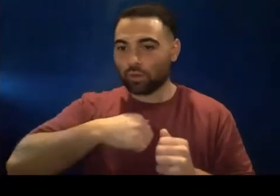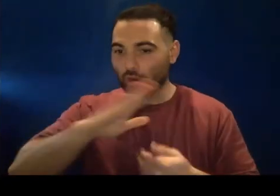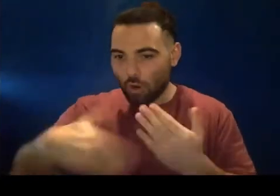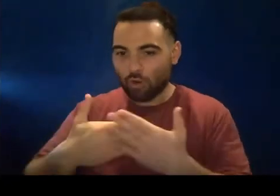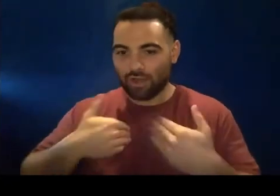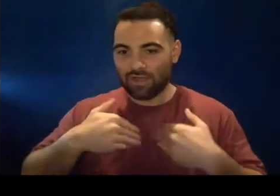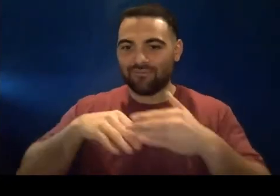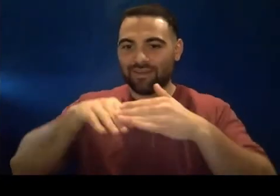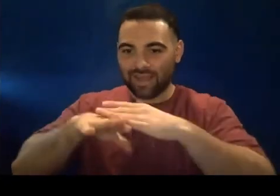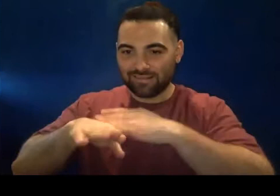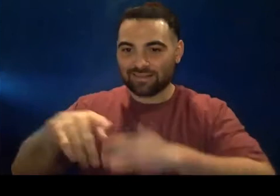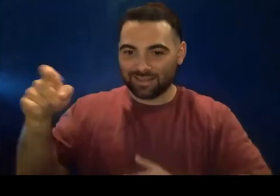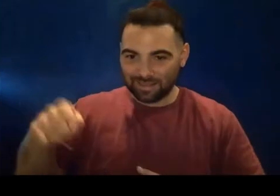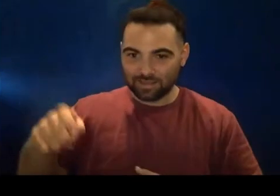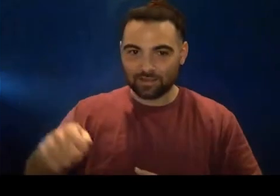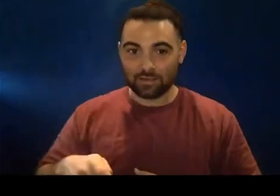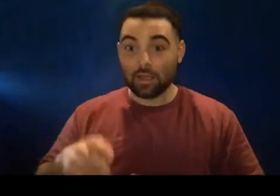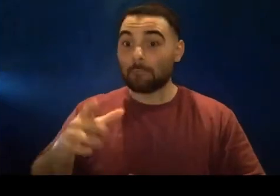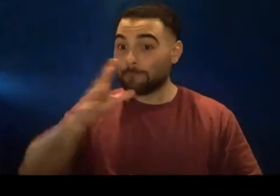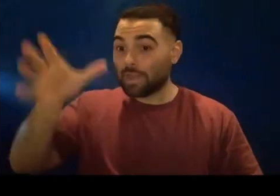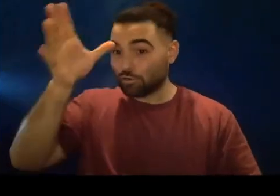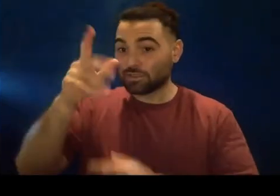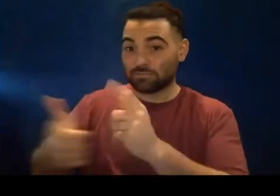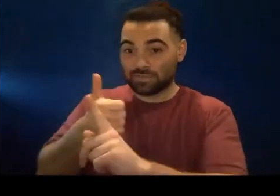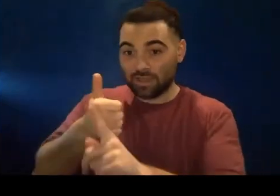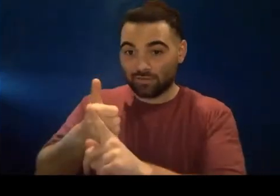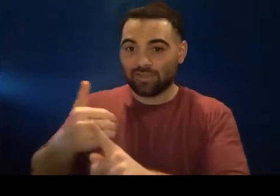and parents especially have access needs when they have young children.